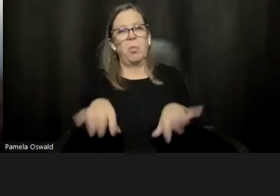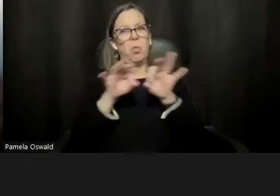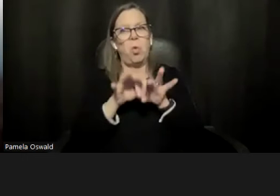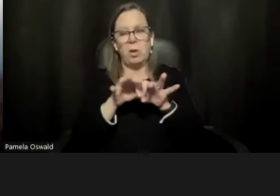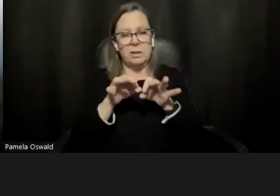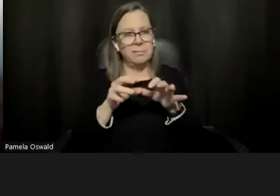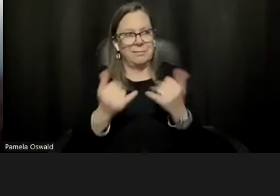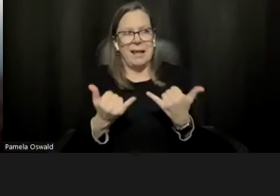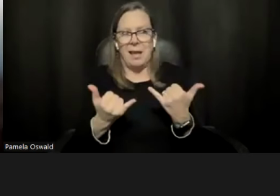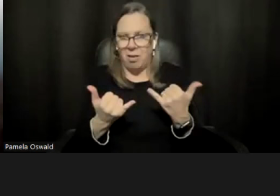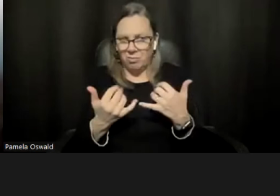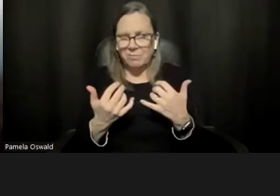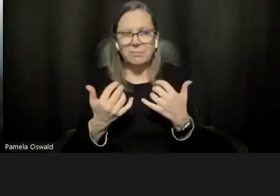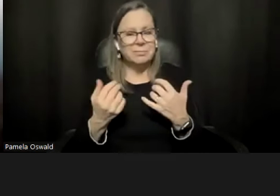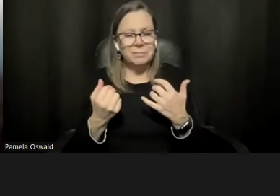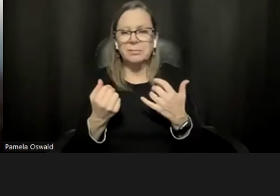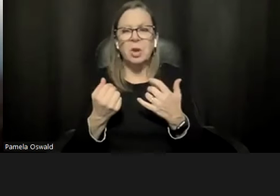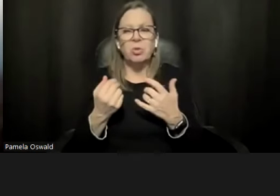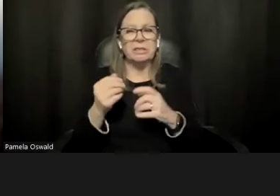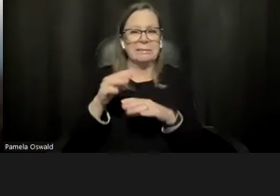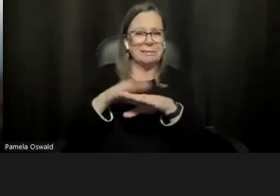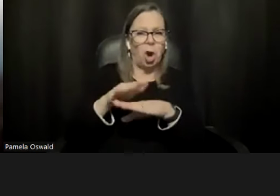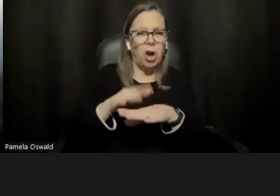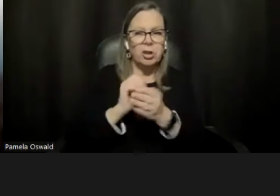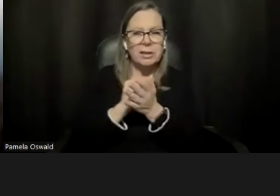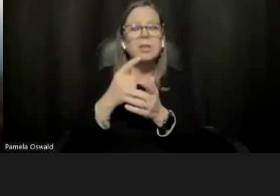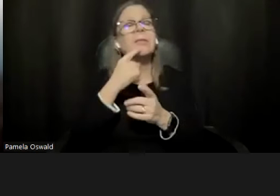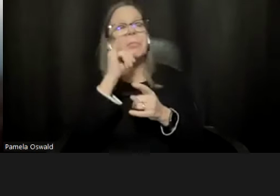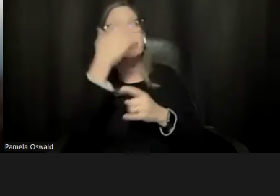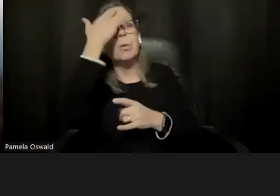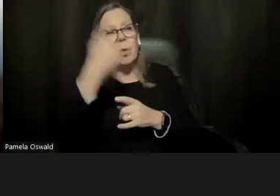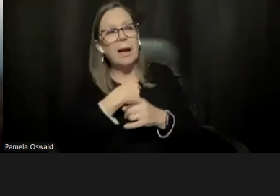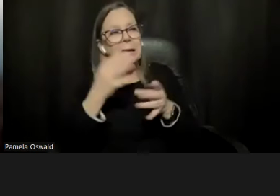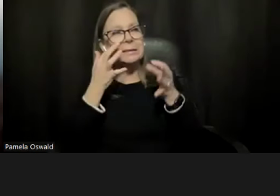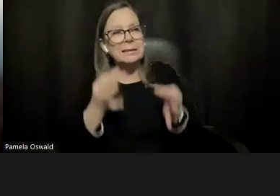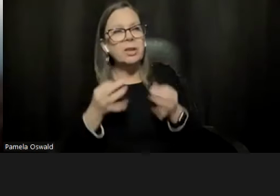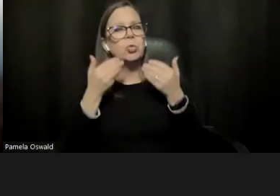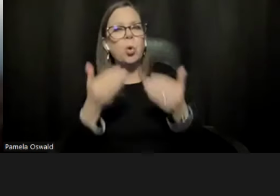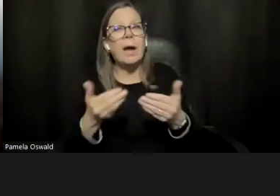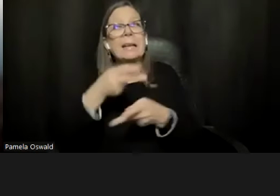guess, it would be my comment. So, that is why I decided to go ahead and keep this one set.